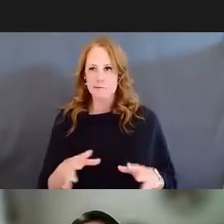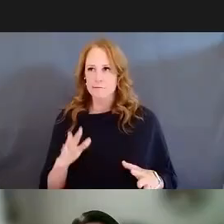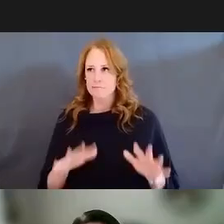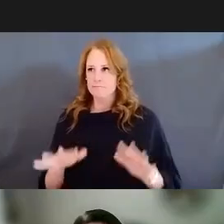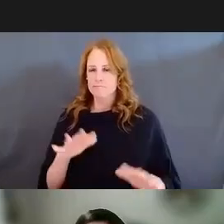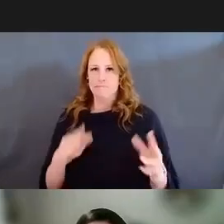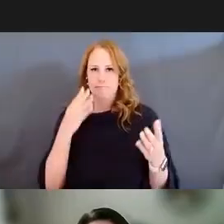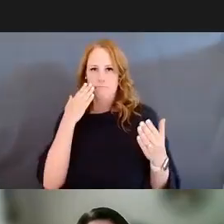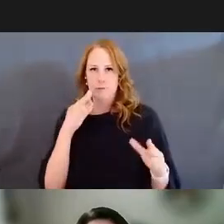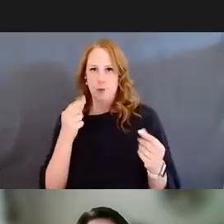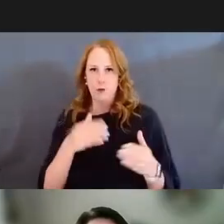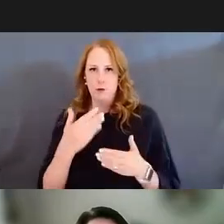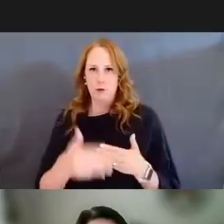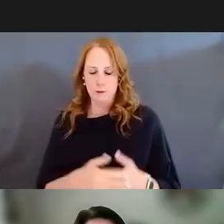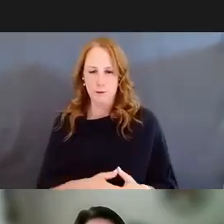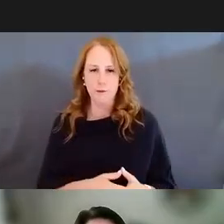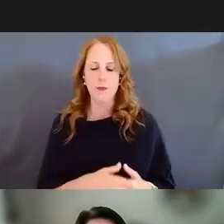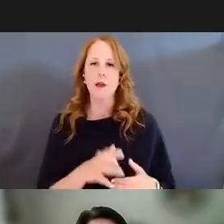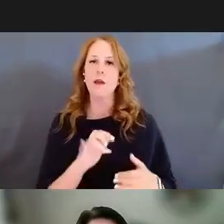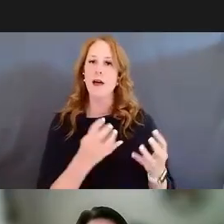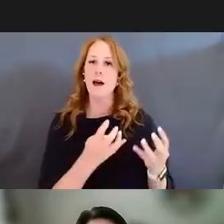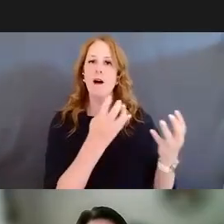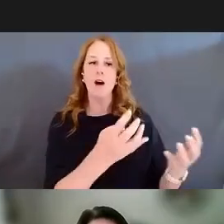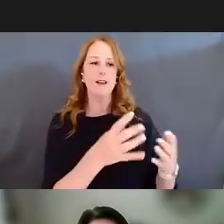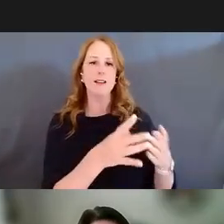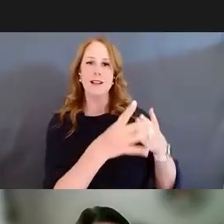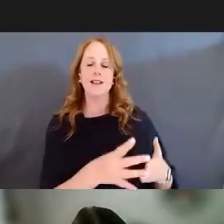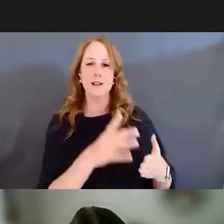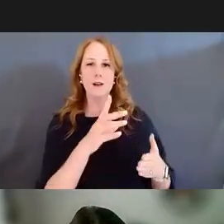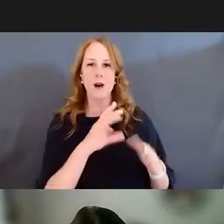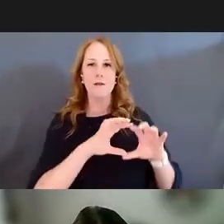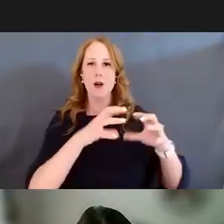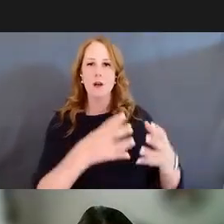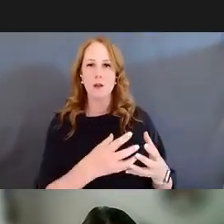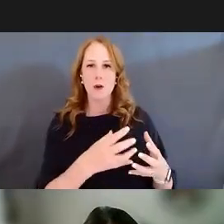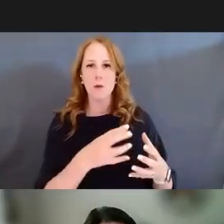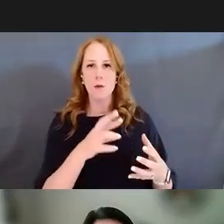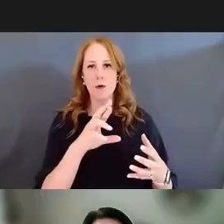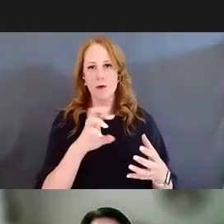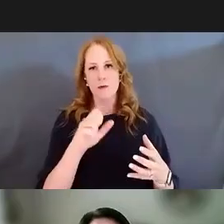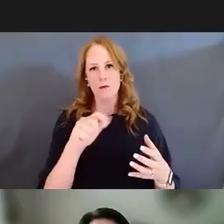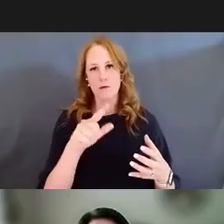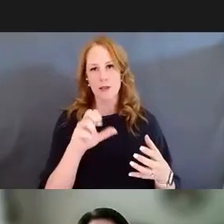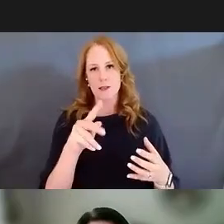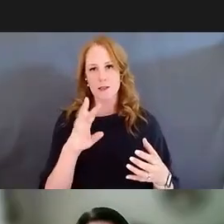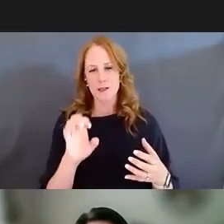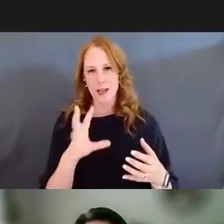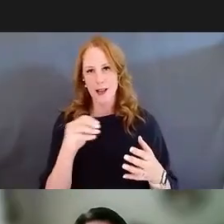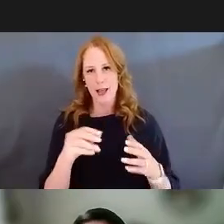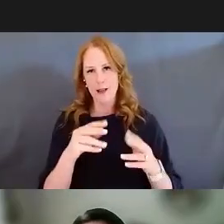that audience was the leader of the global real estate and facilities um section at Microsoft.